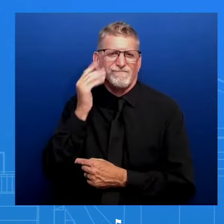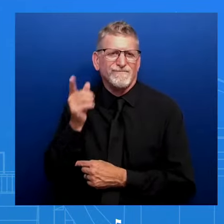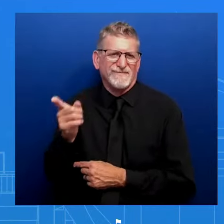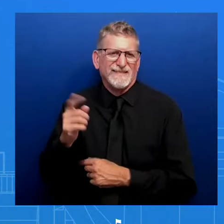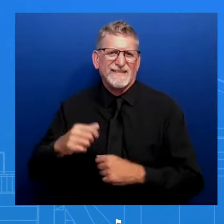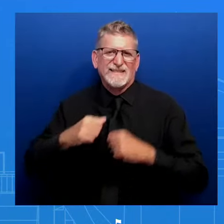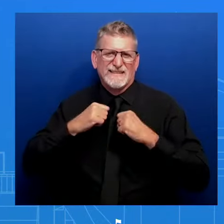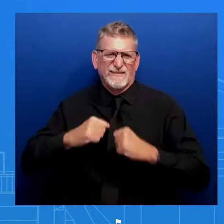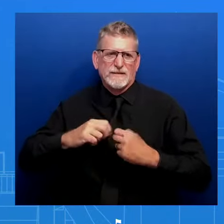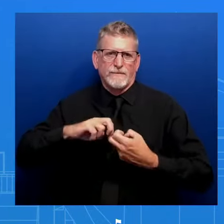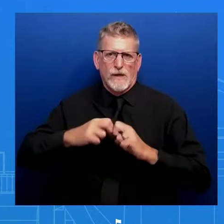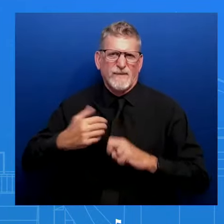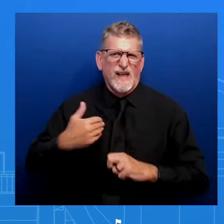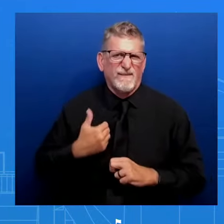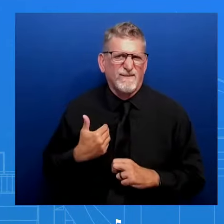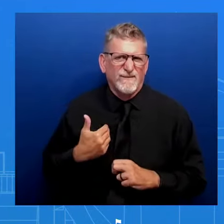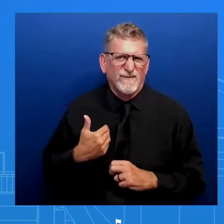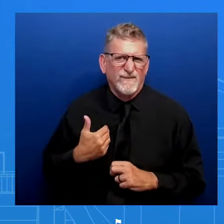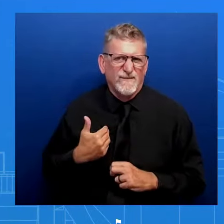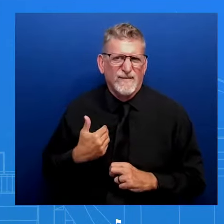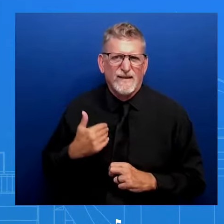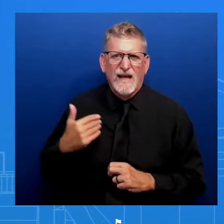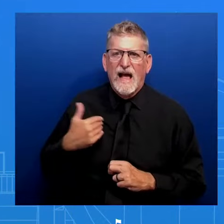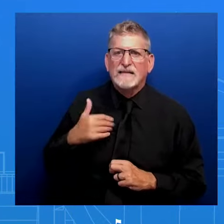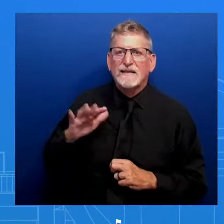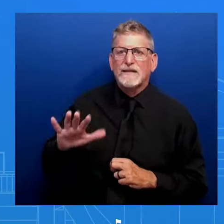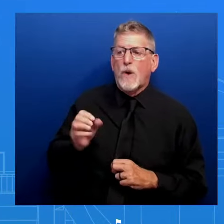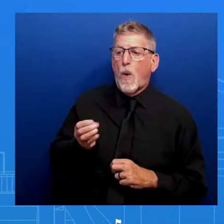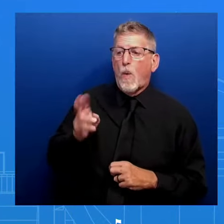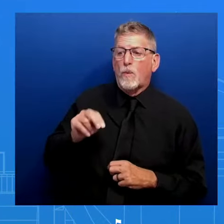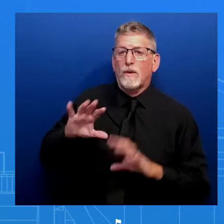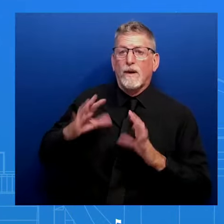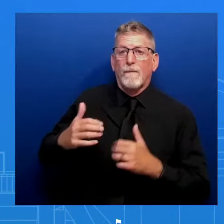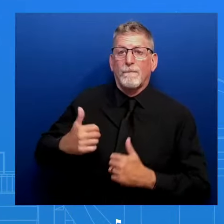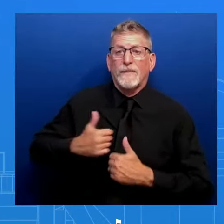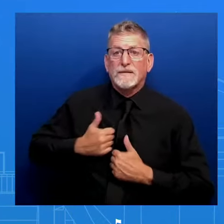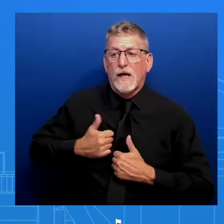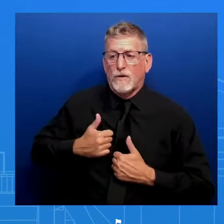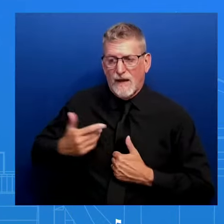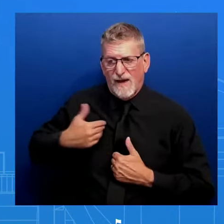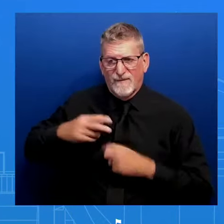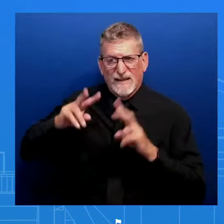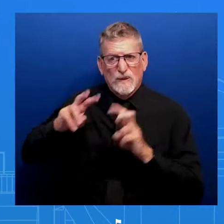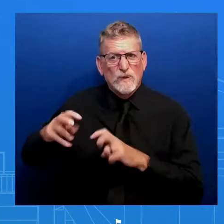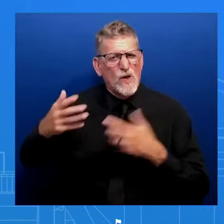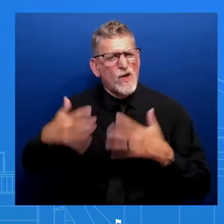that his military remains on the back foot, and he's trying to shore that up. Nobody --